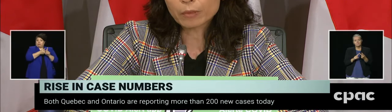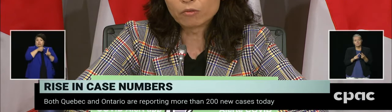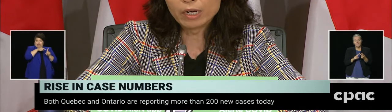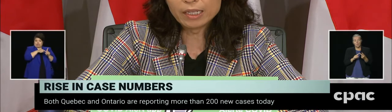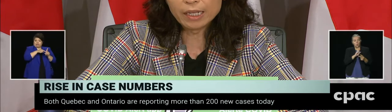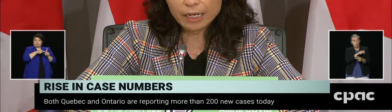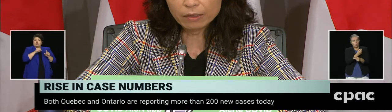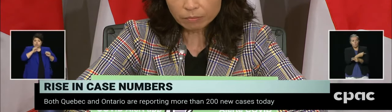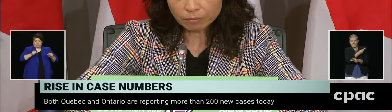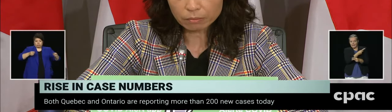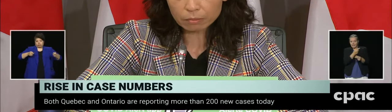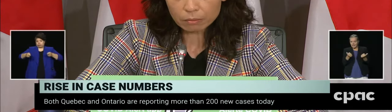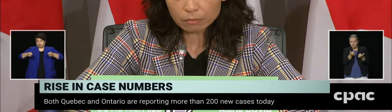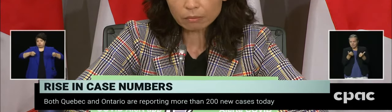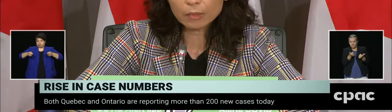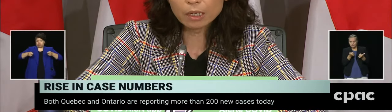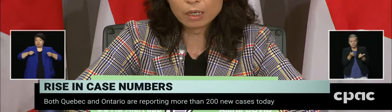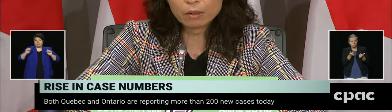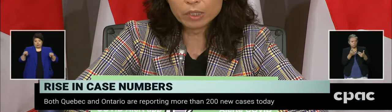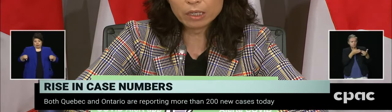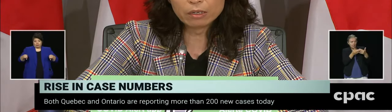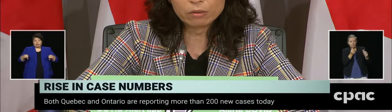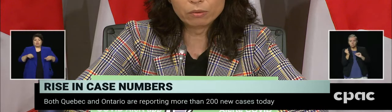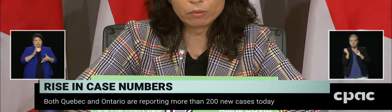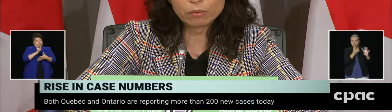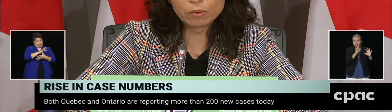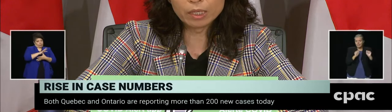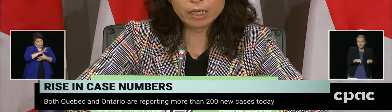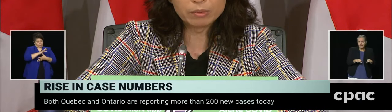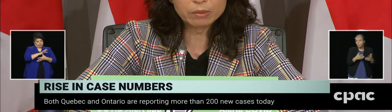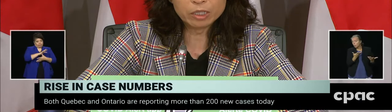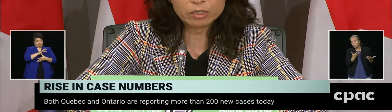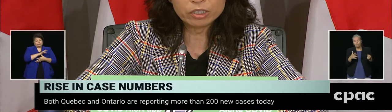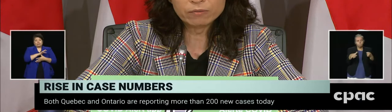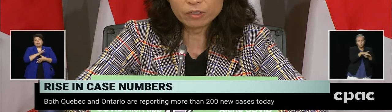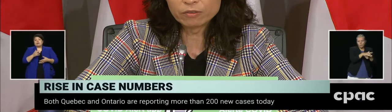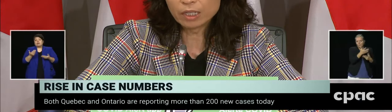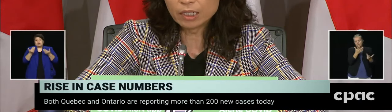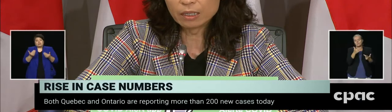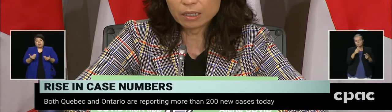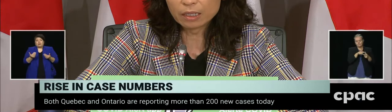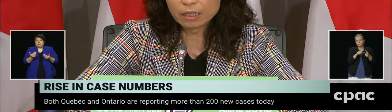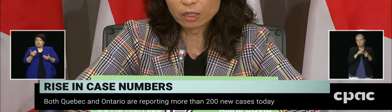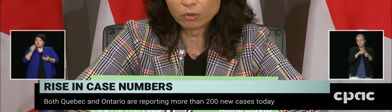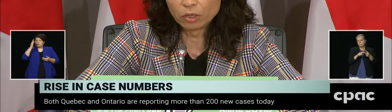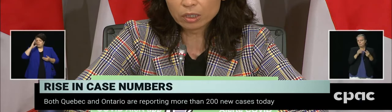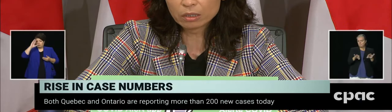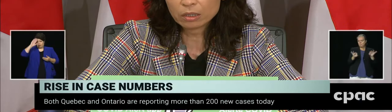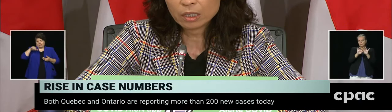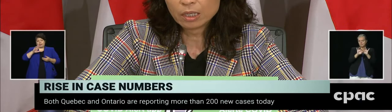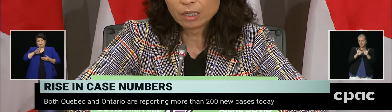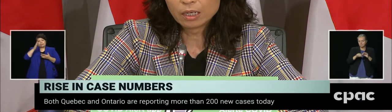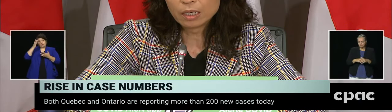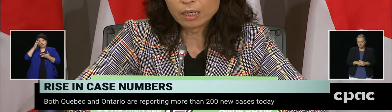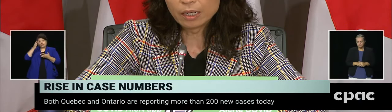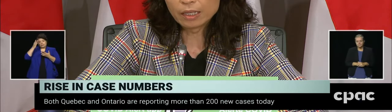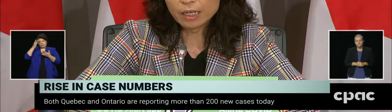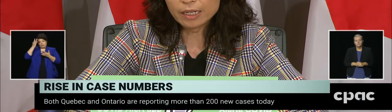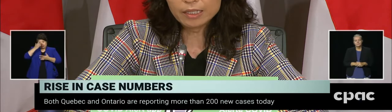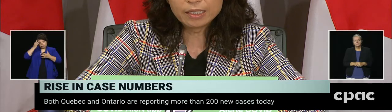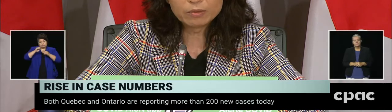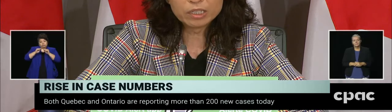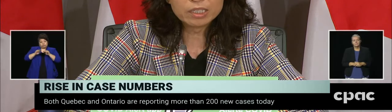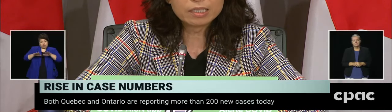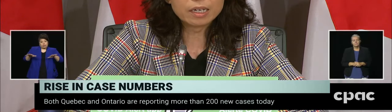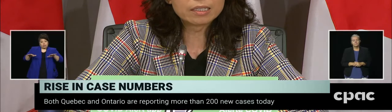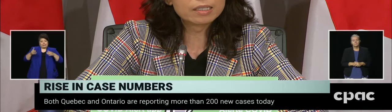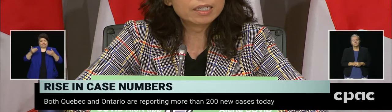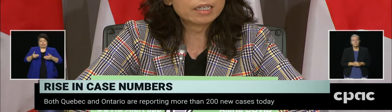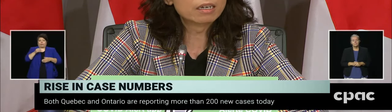CAPACITY THAT WOULD BE VITAL.